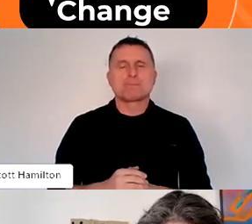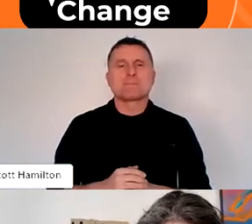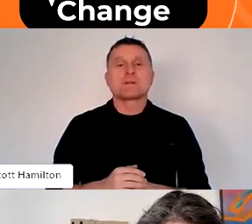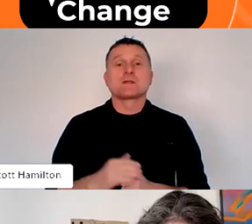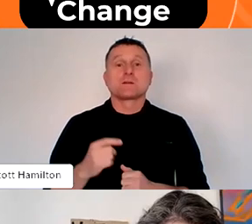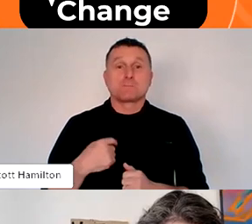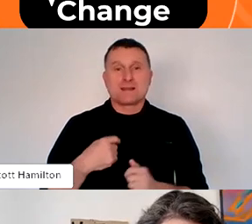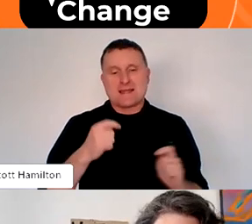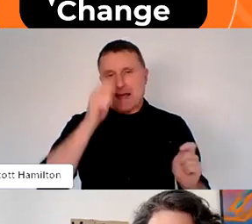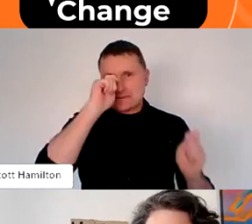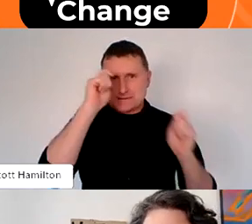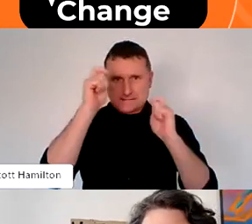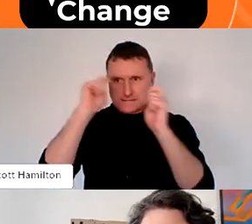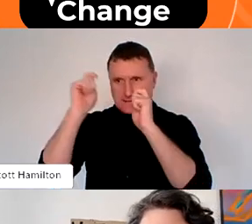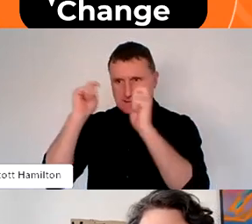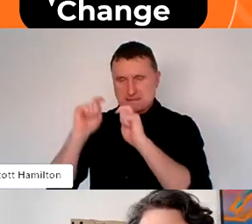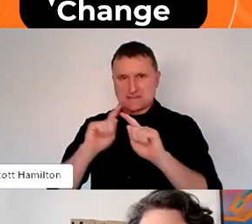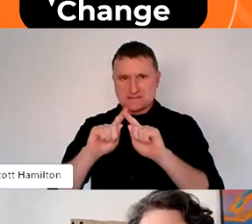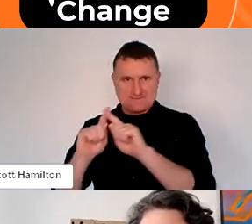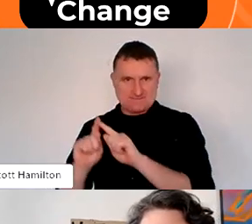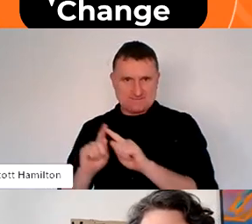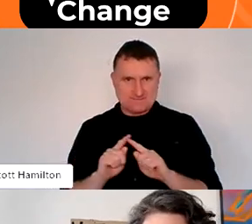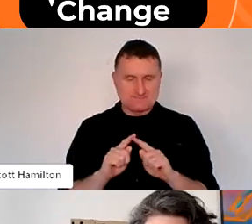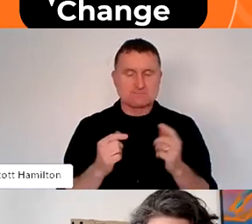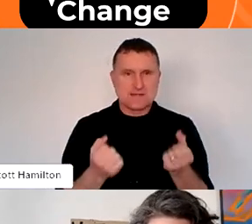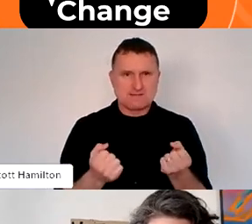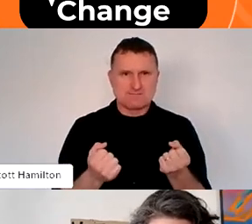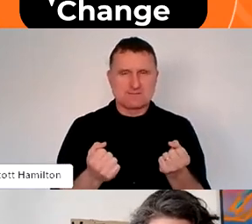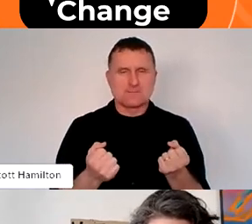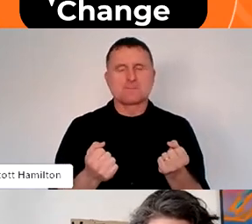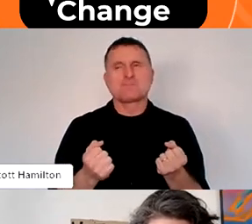of hats, and I think the issue for me sits around it's just an